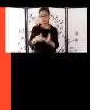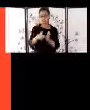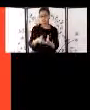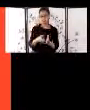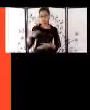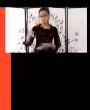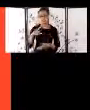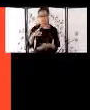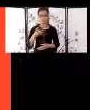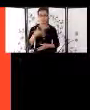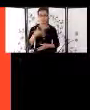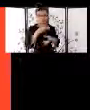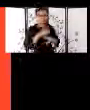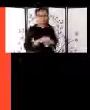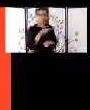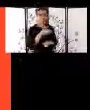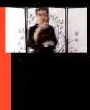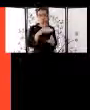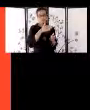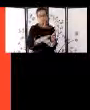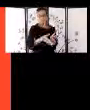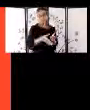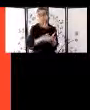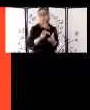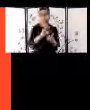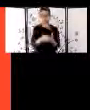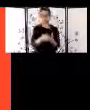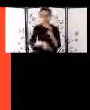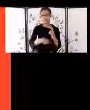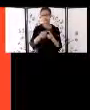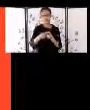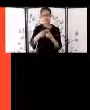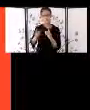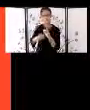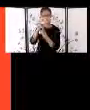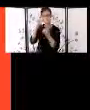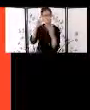and that the applicant will reach their goals. There may be some information, support or